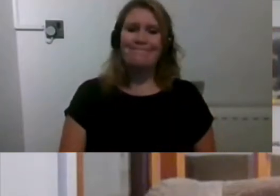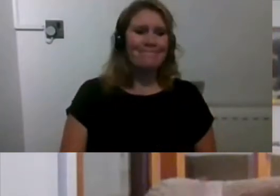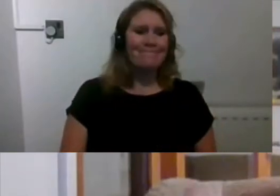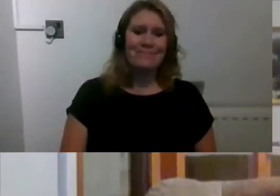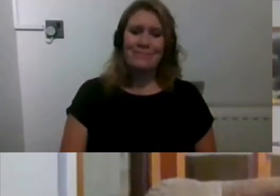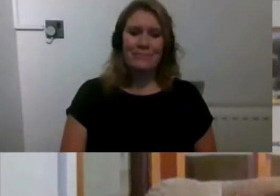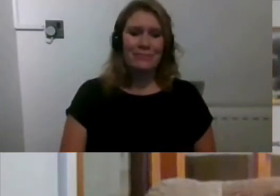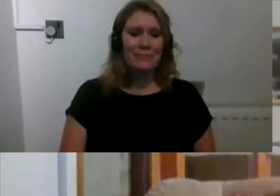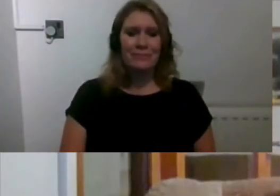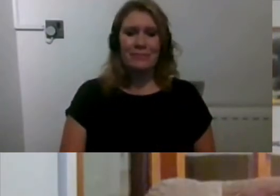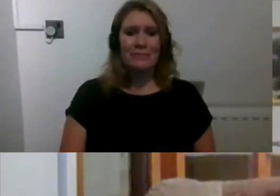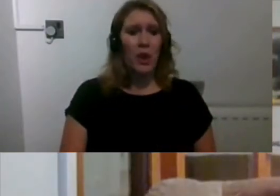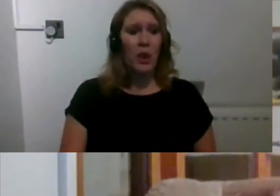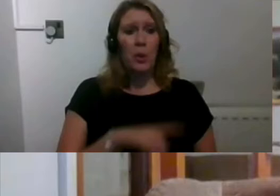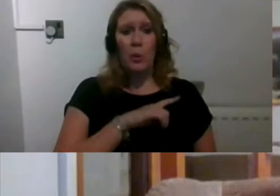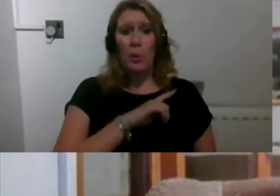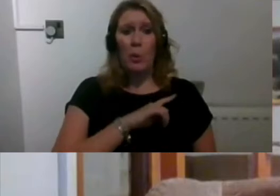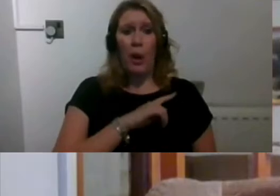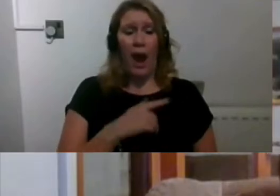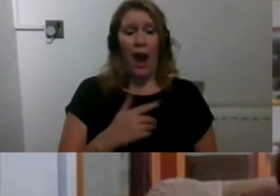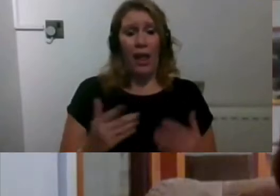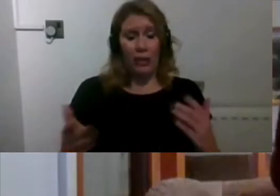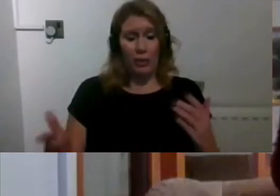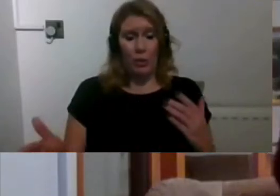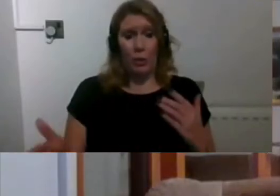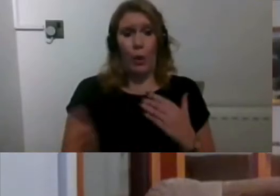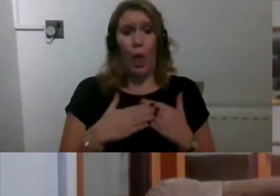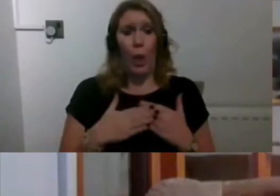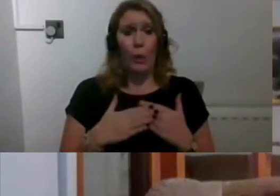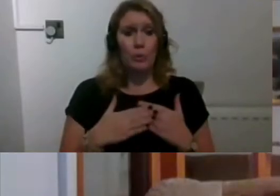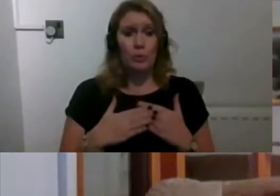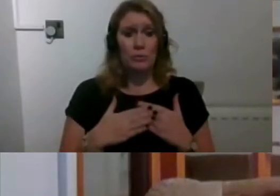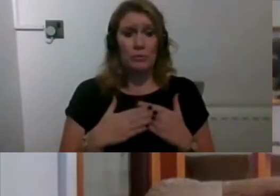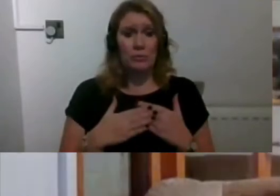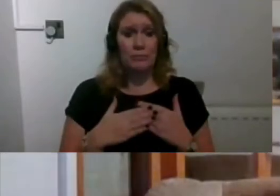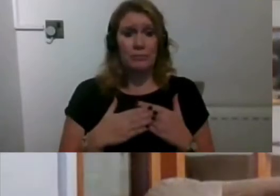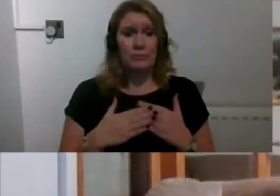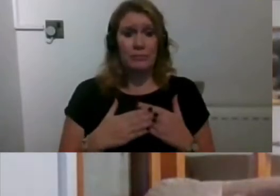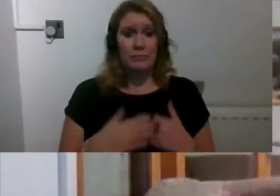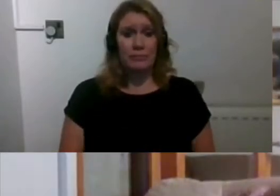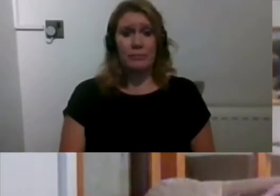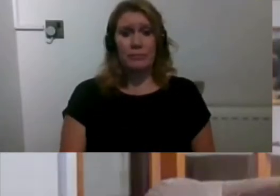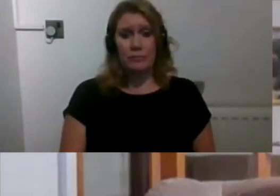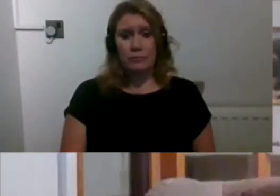No, the door is closed.